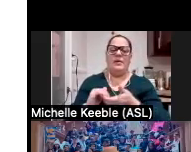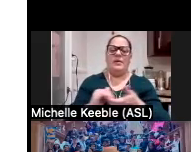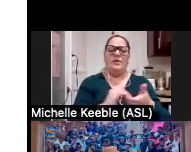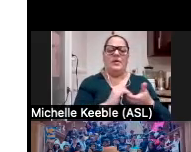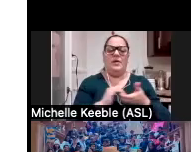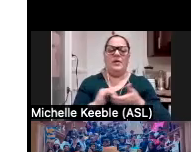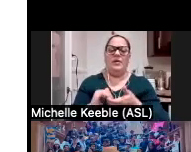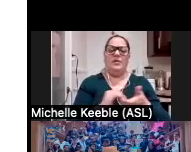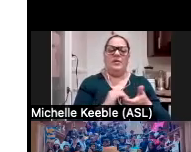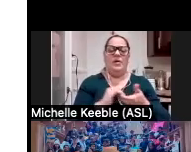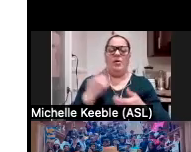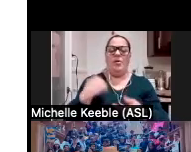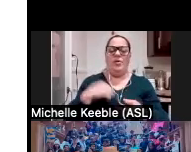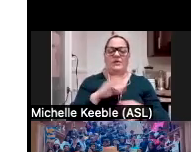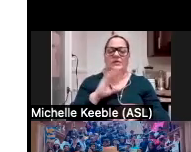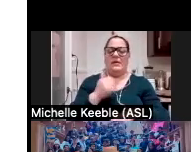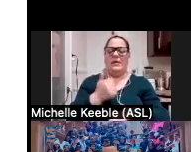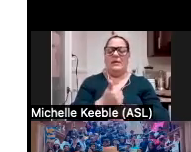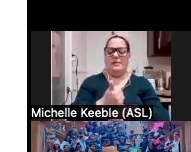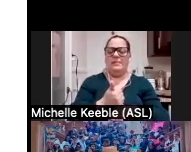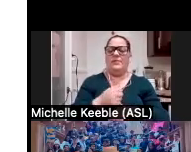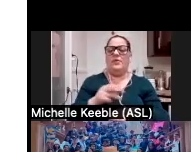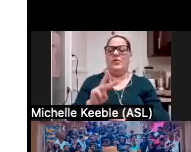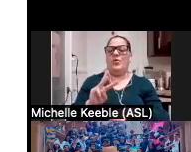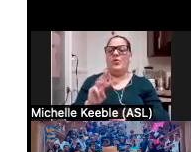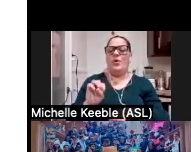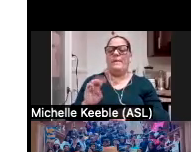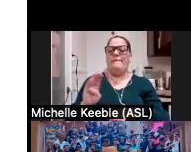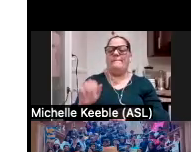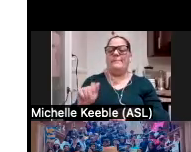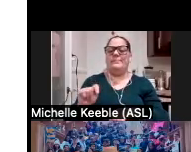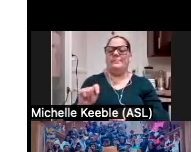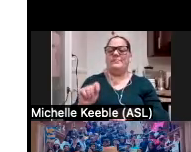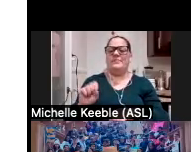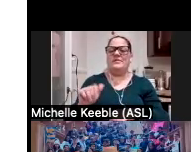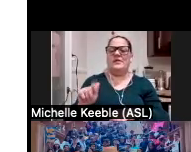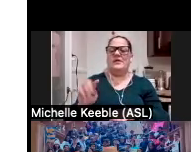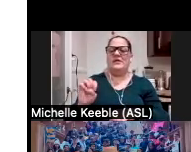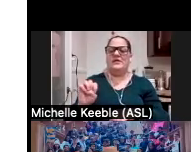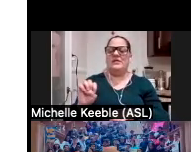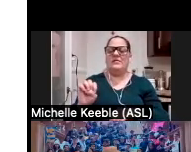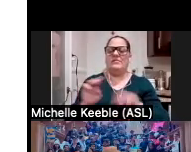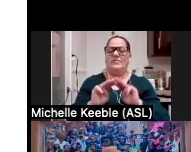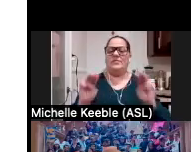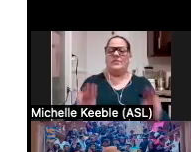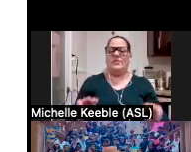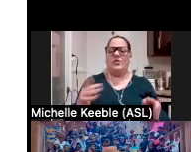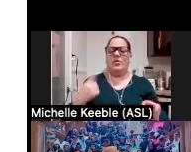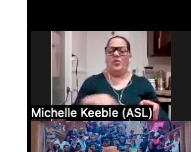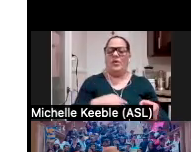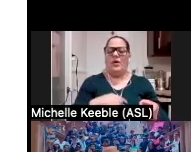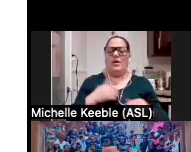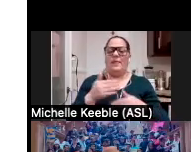we did redesign the website for the Museum of Disability. Um, and we are in the pro basically